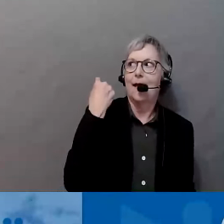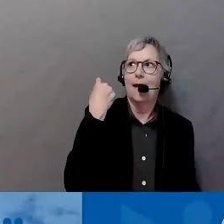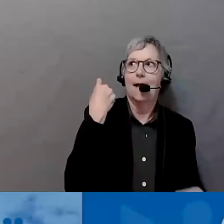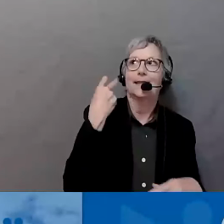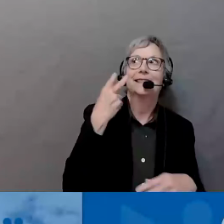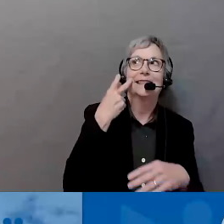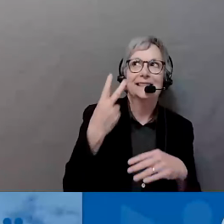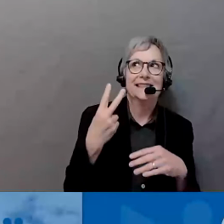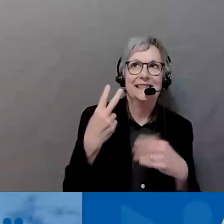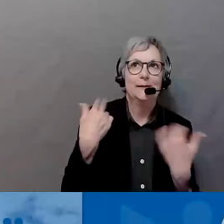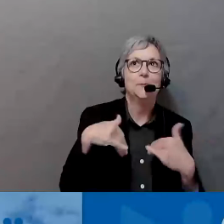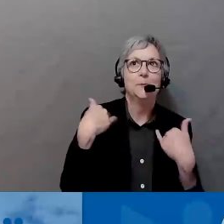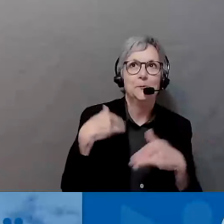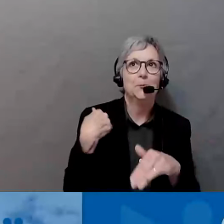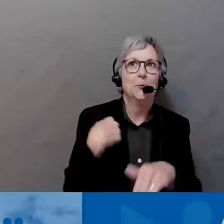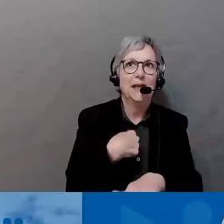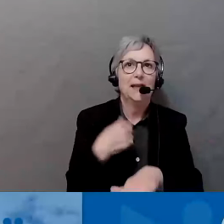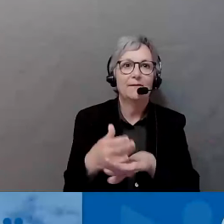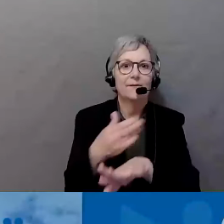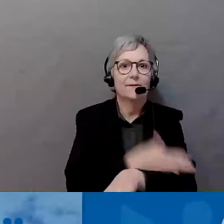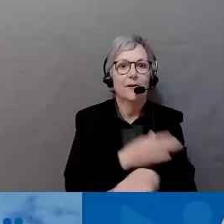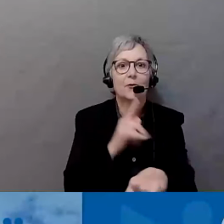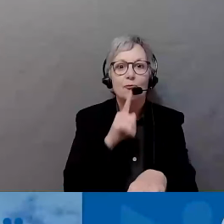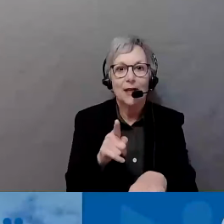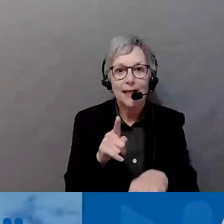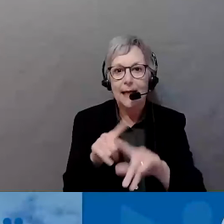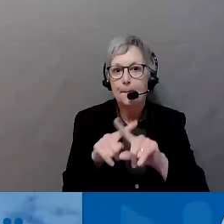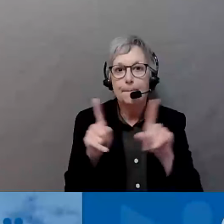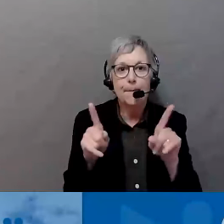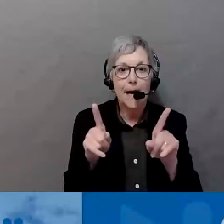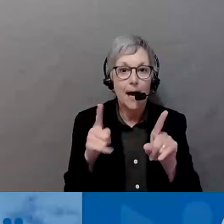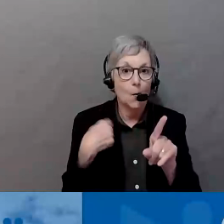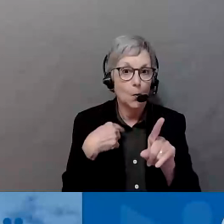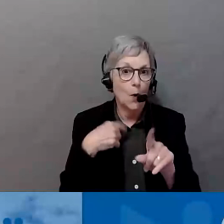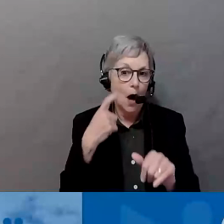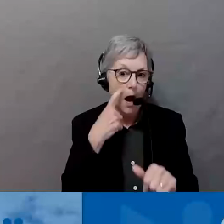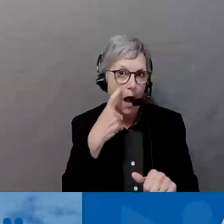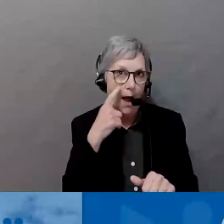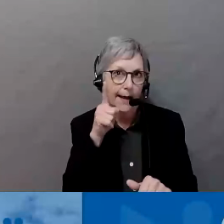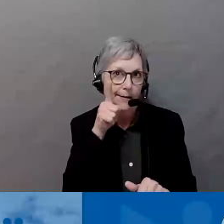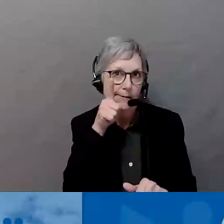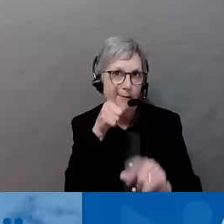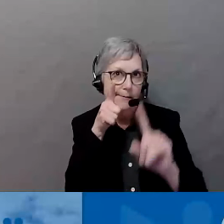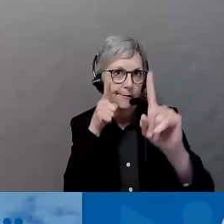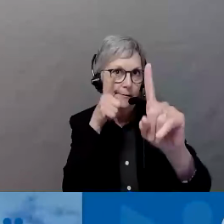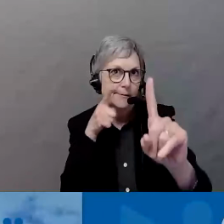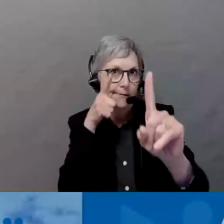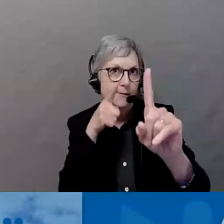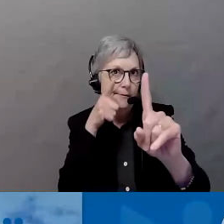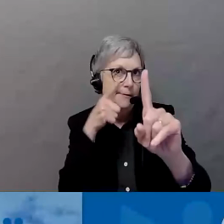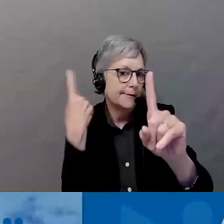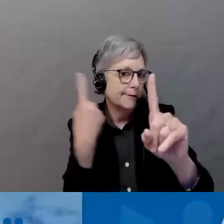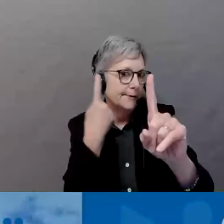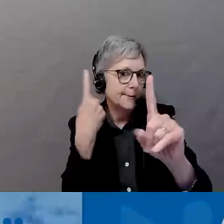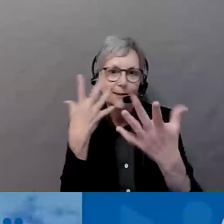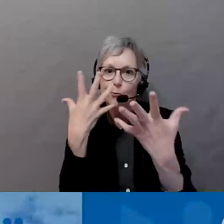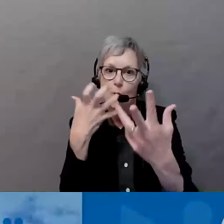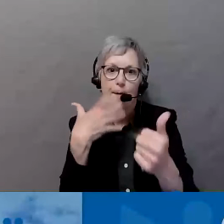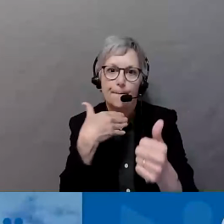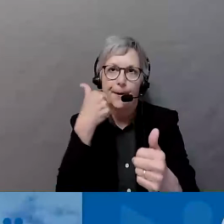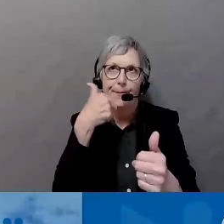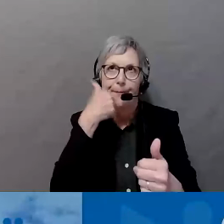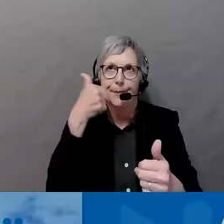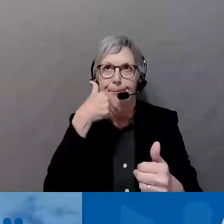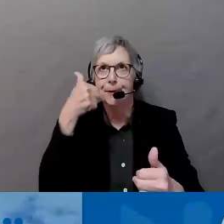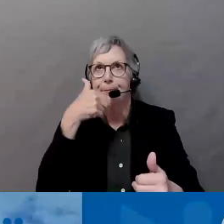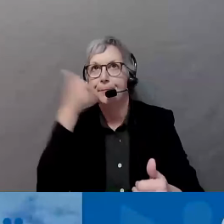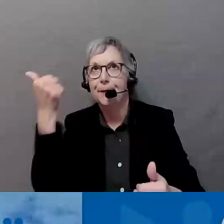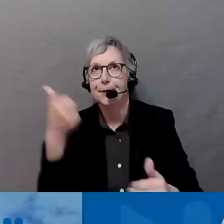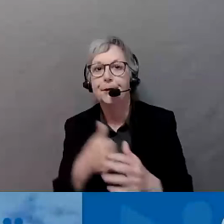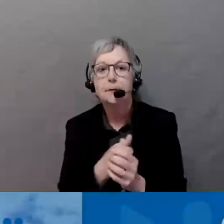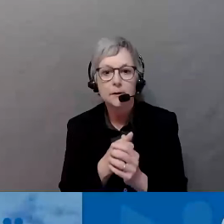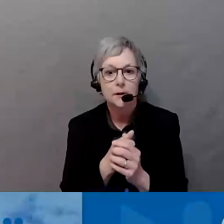AND WE DON'T -- WE TAKE A LOOK AT WHAT WE HAVE TO DO.